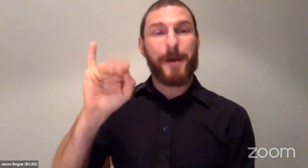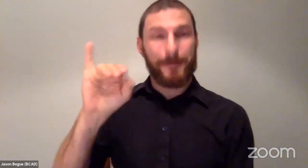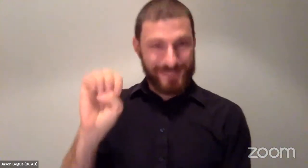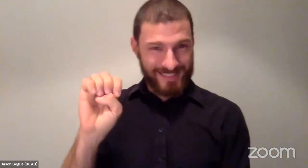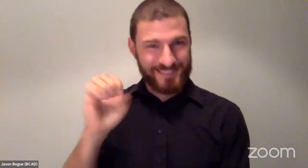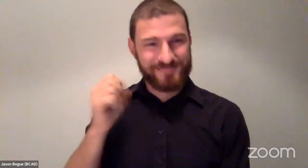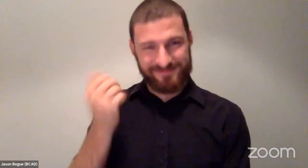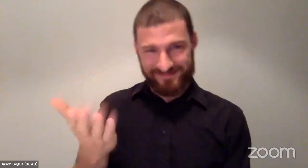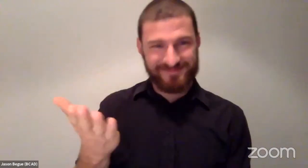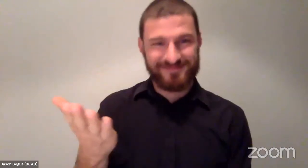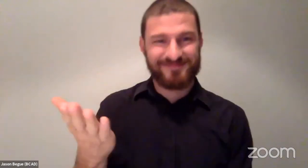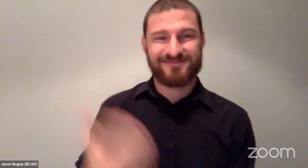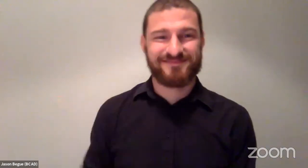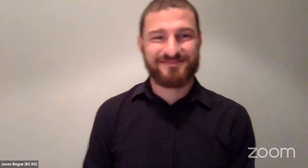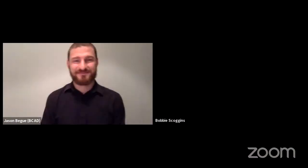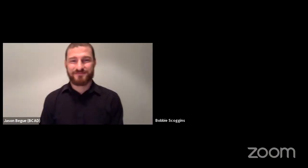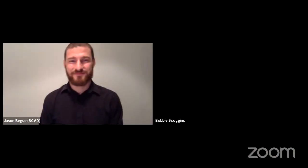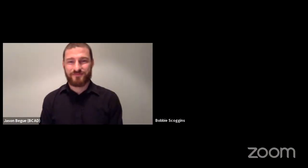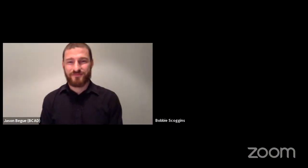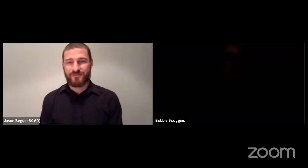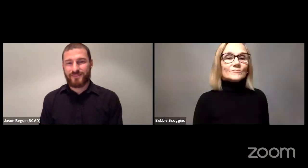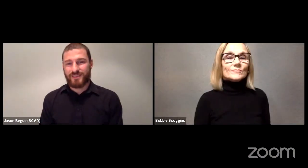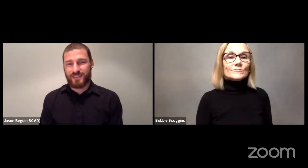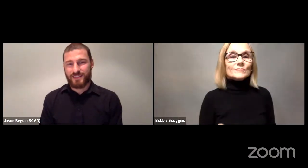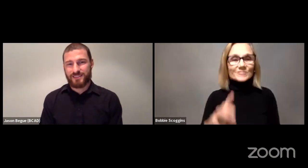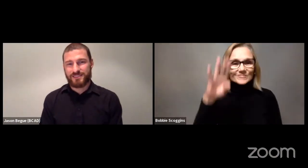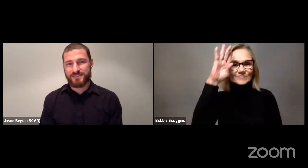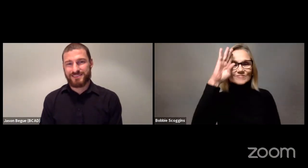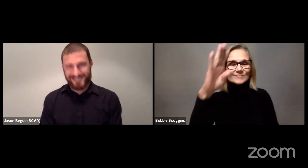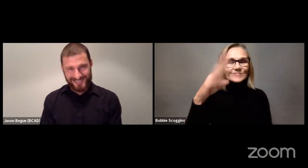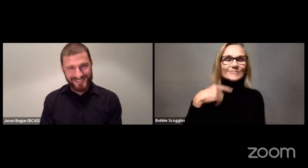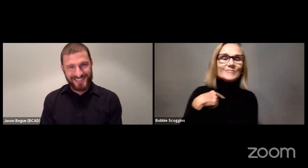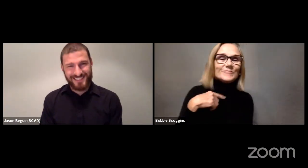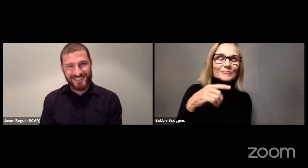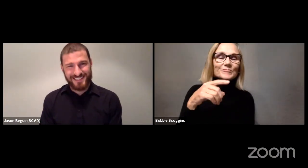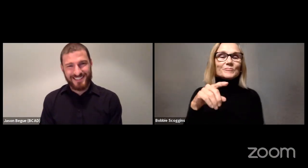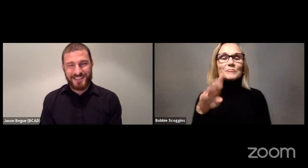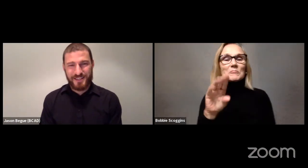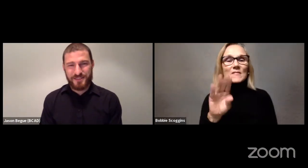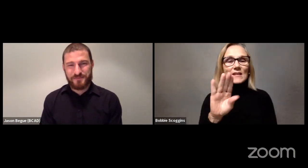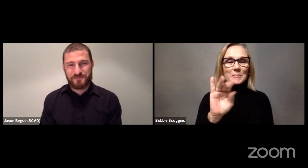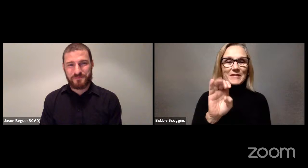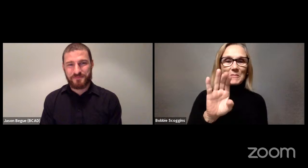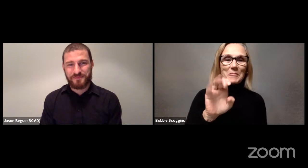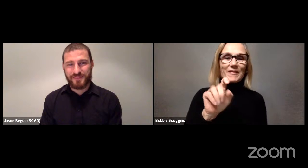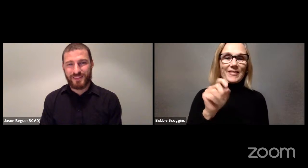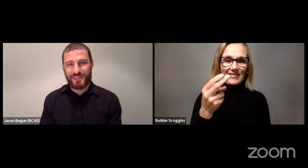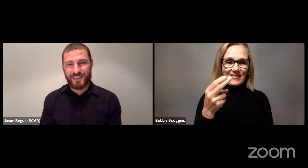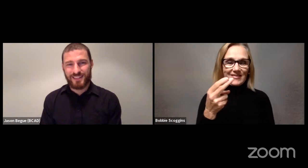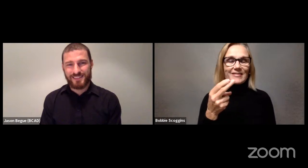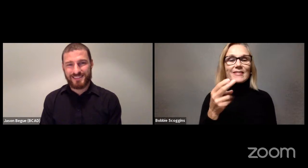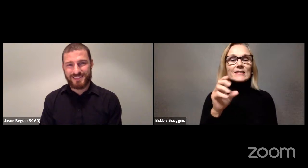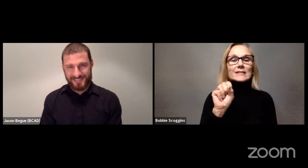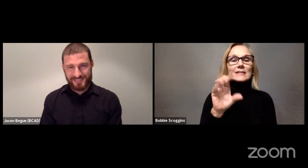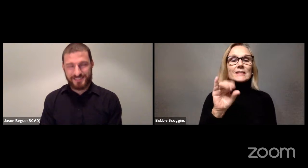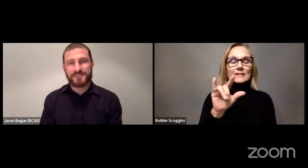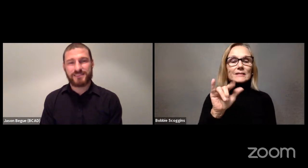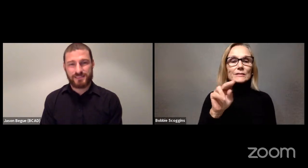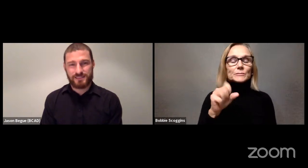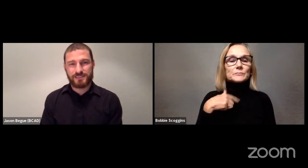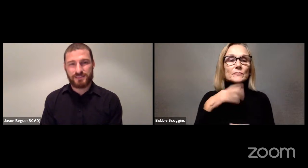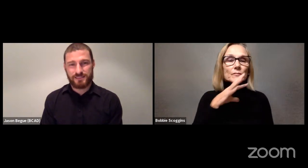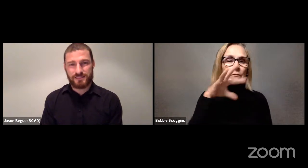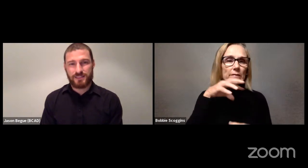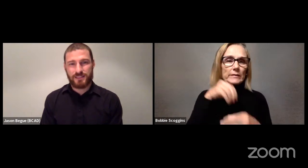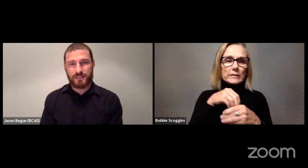panelist is Bobbie. BOBBIE BETH SCOGGINS: Hello, I'm Bobbie Beth